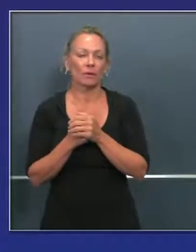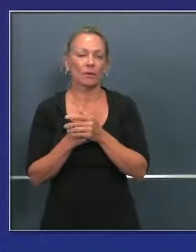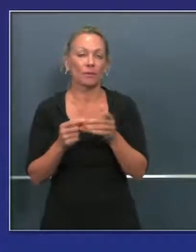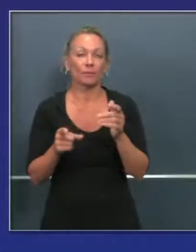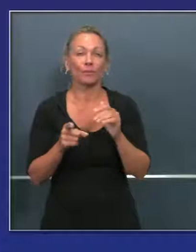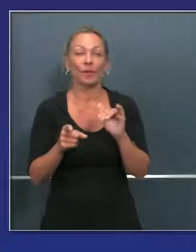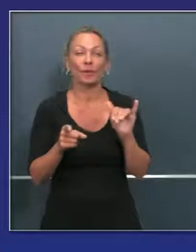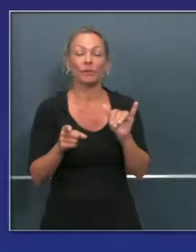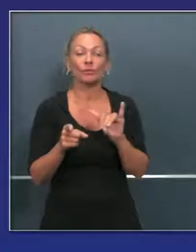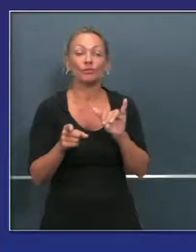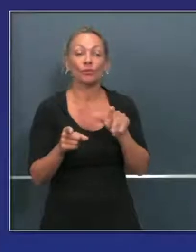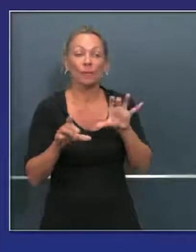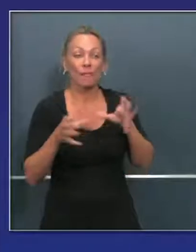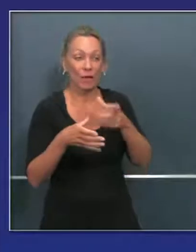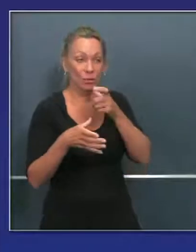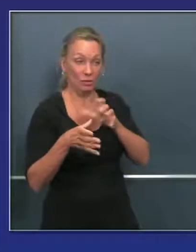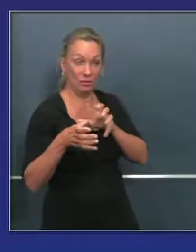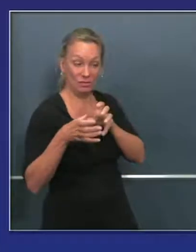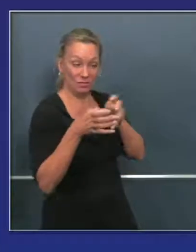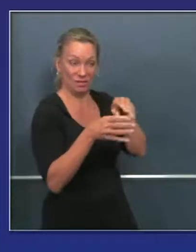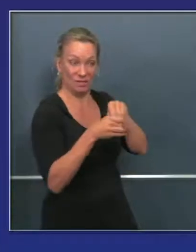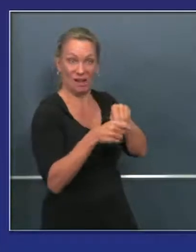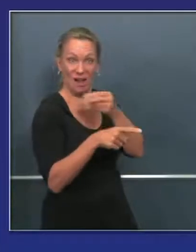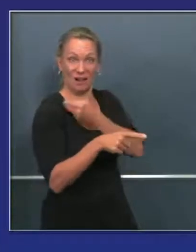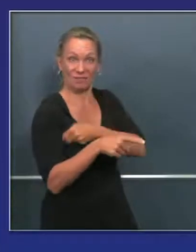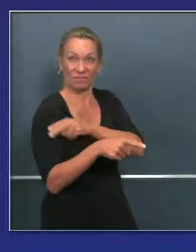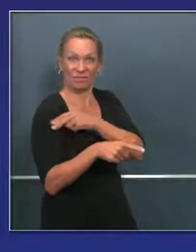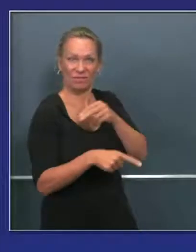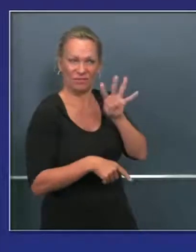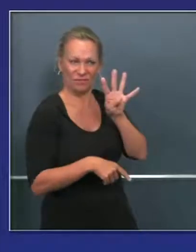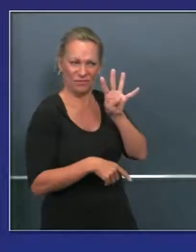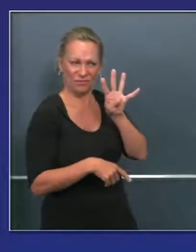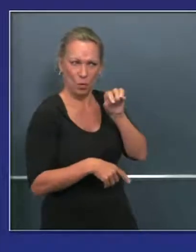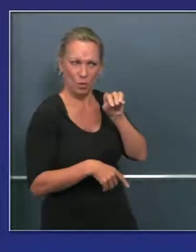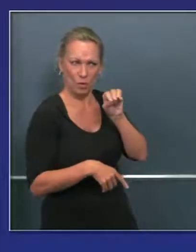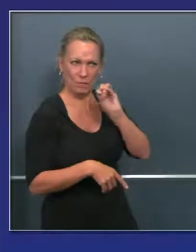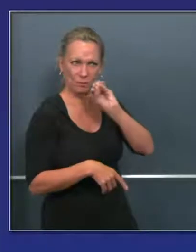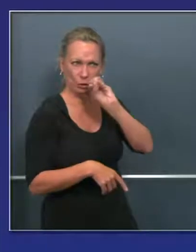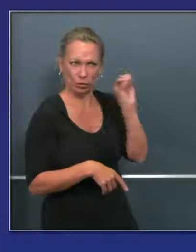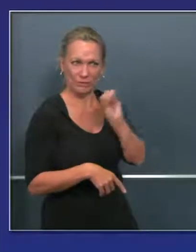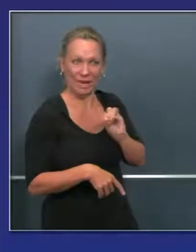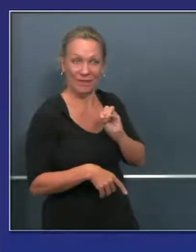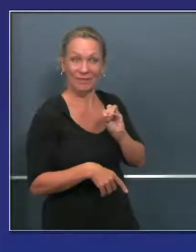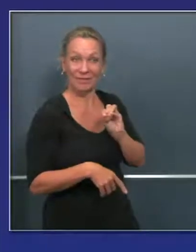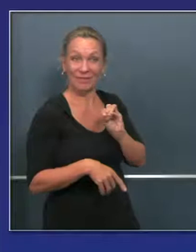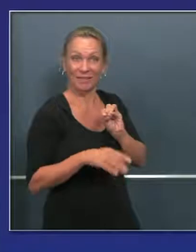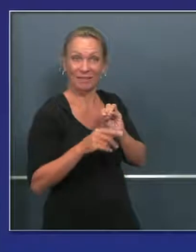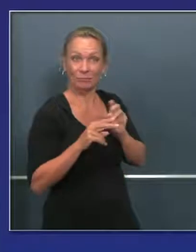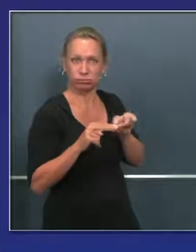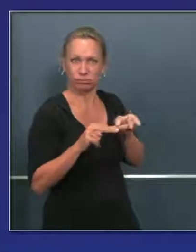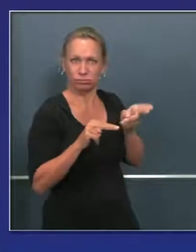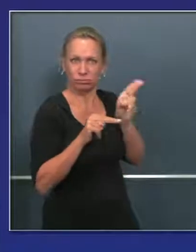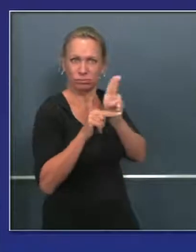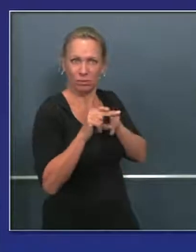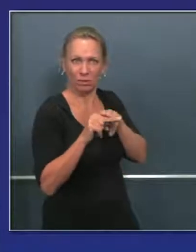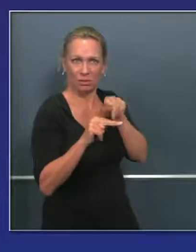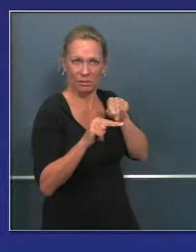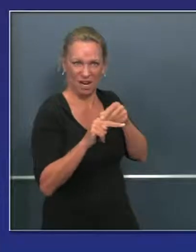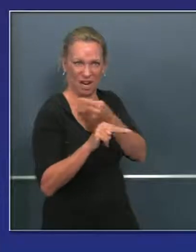San Bernardino County a different story this one due to local jail outbreaks sniffs skilled nursing